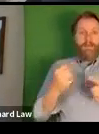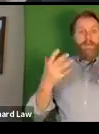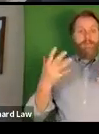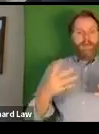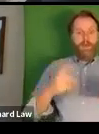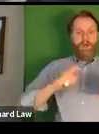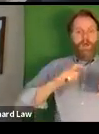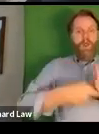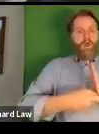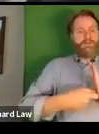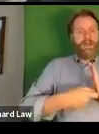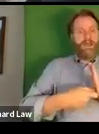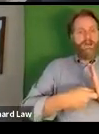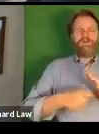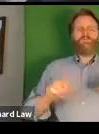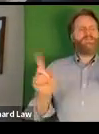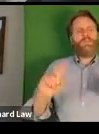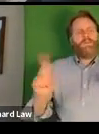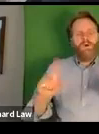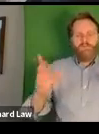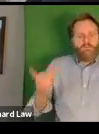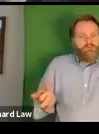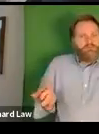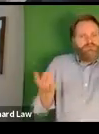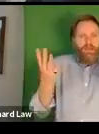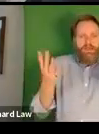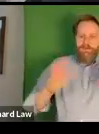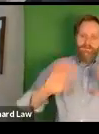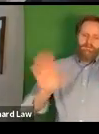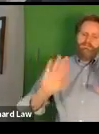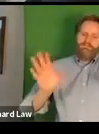rush to an industrial action ballot it would be very difficult to try and